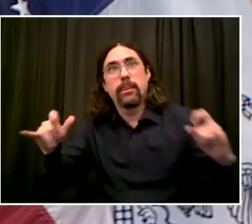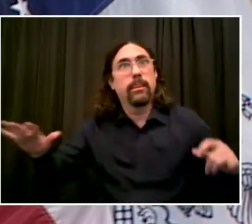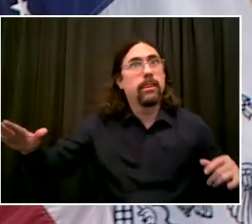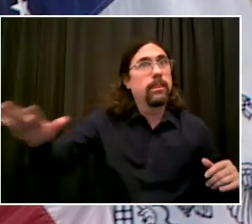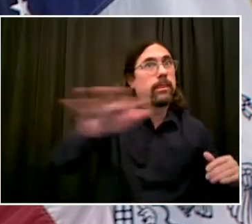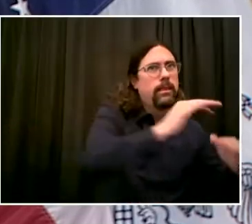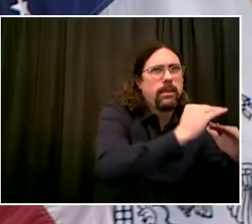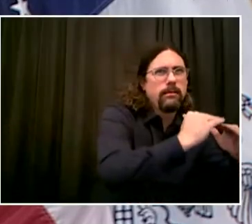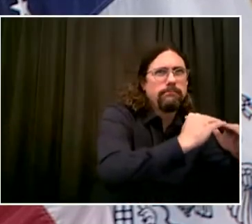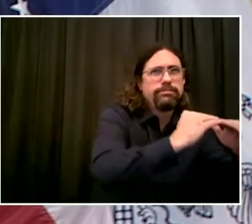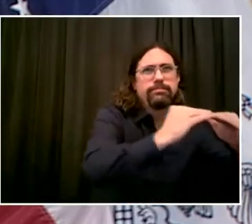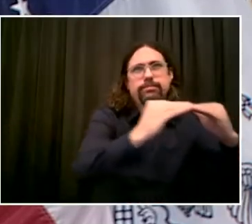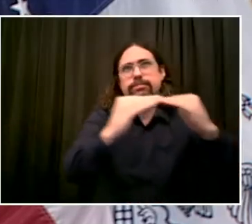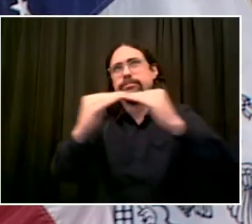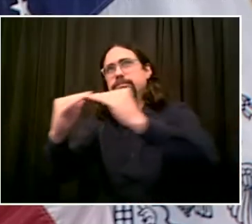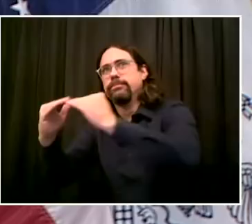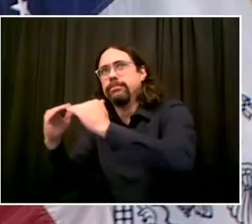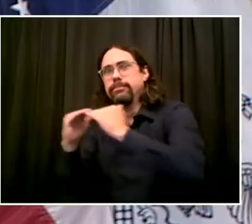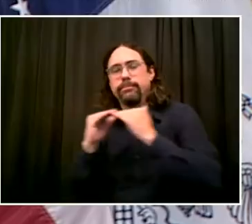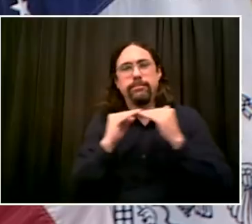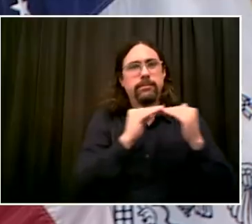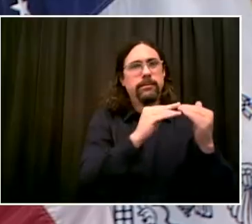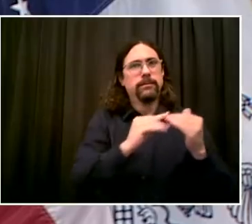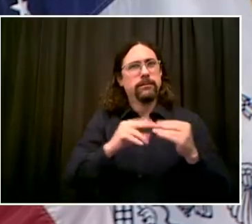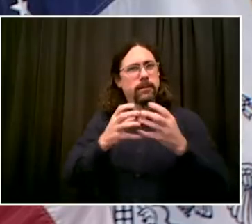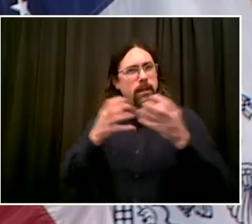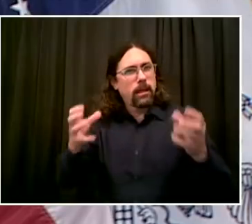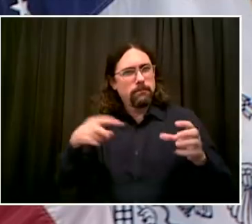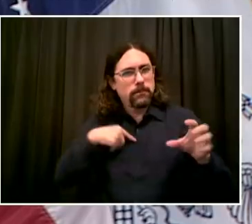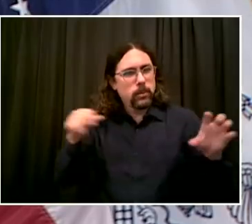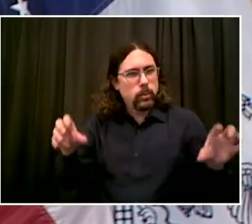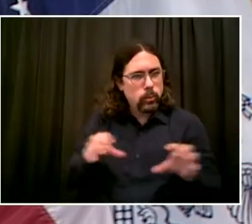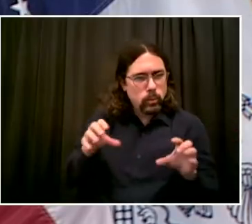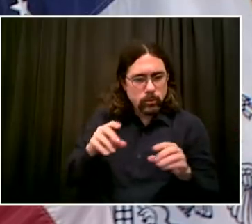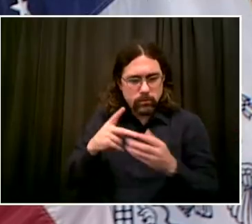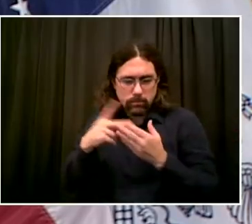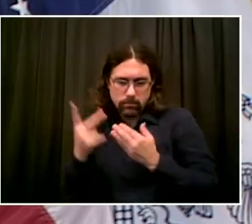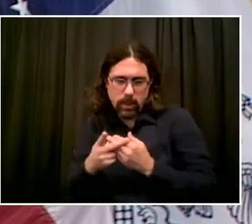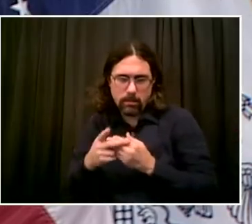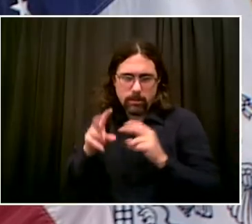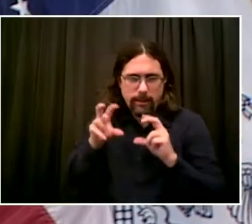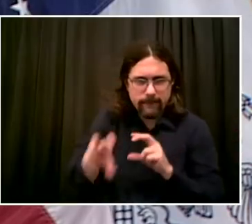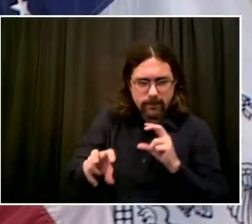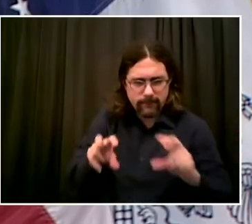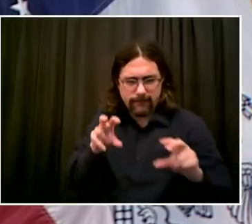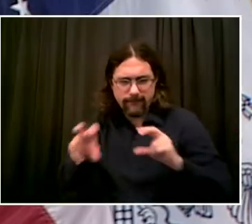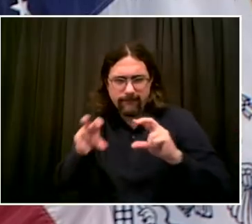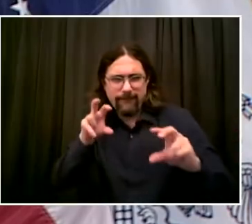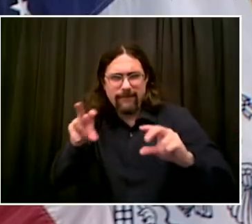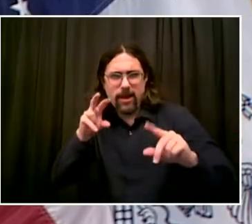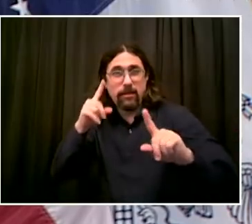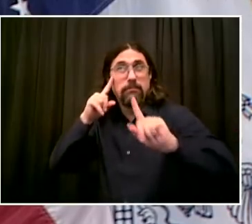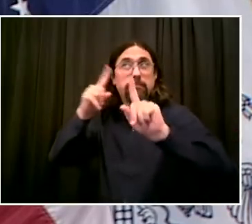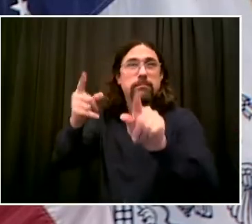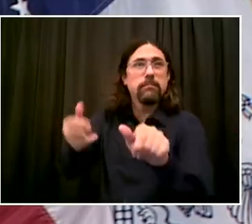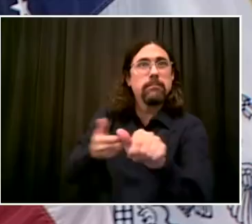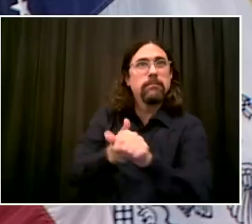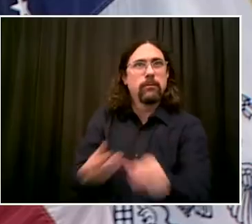DISPARITY, INEI USNTHE TOOLS THE GOVERMN HAS IN EVERYWA Y POSSIBLE, TO HELP COMMUNITI THAHT AVE BEEN FOR SO LONG LEFT OUT AND THE BRUNTF OTHE CRISIS, THAT